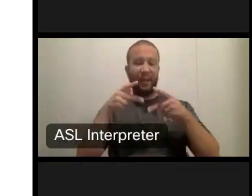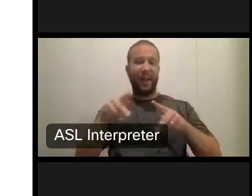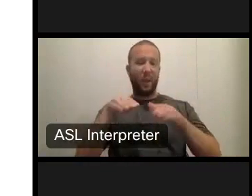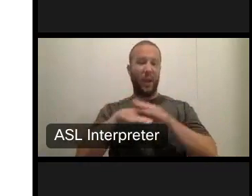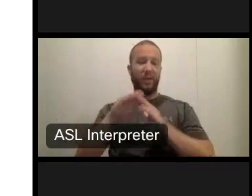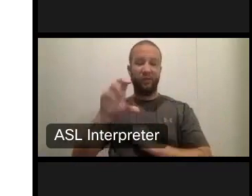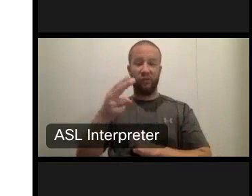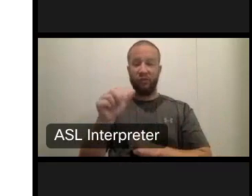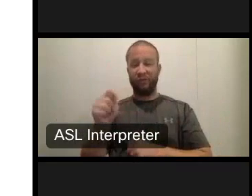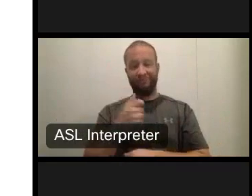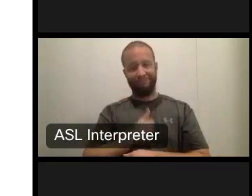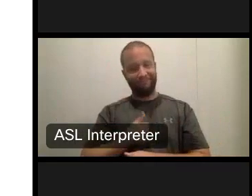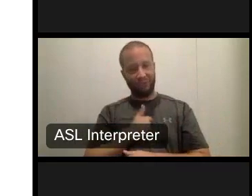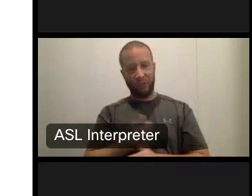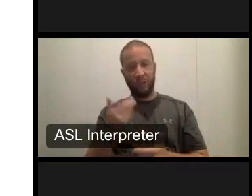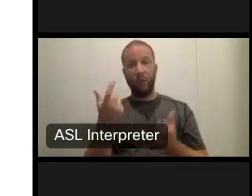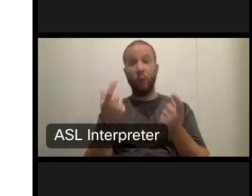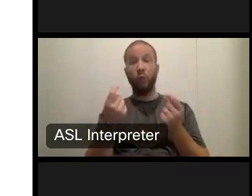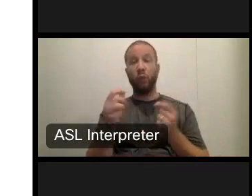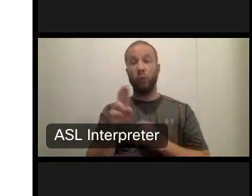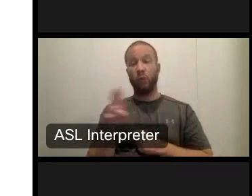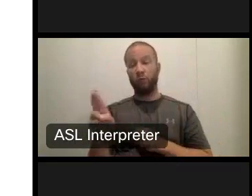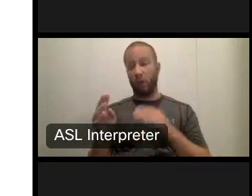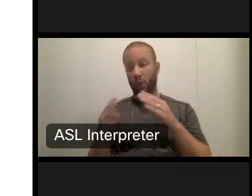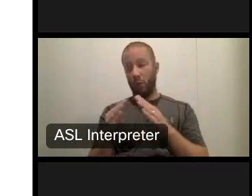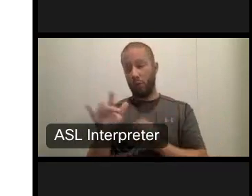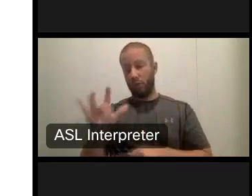to send a chat click chat in the bottom right side of the WebEx window